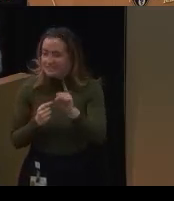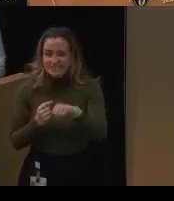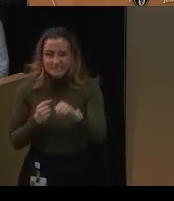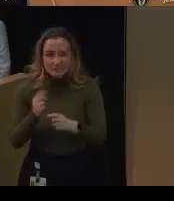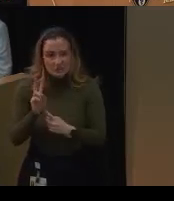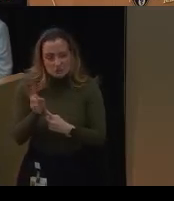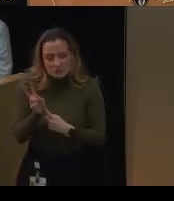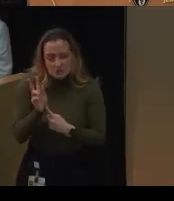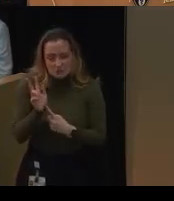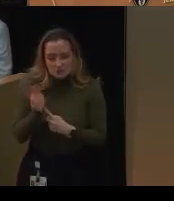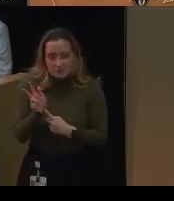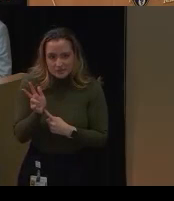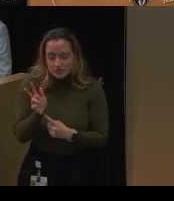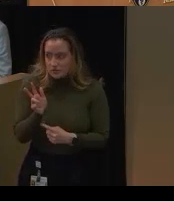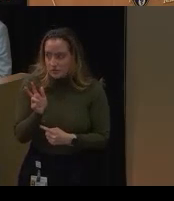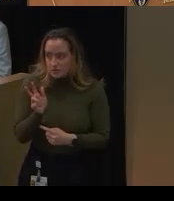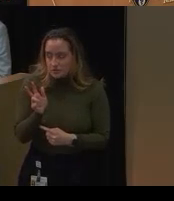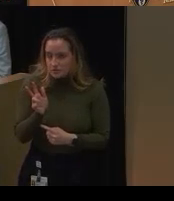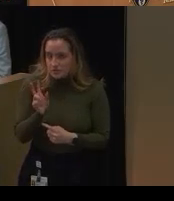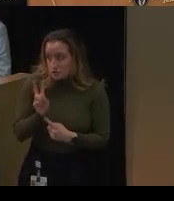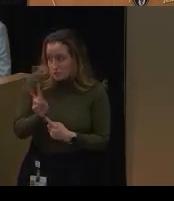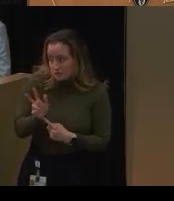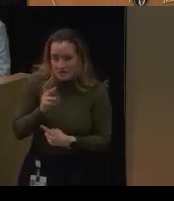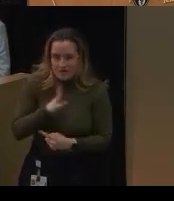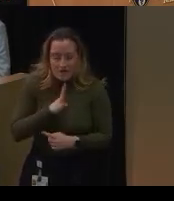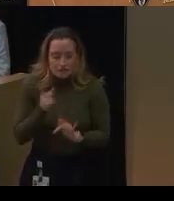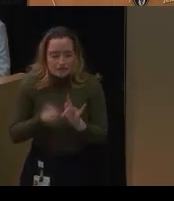okay great uh uh I'm gonna skip that so